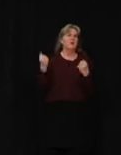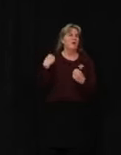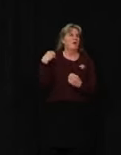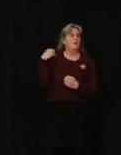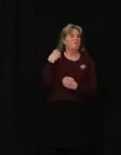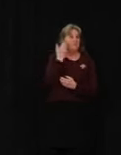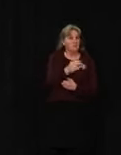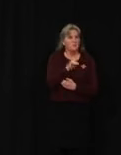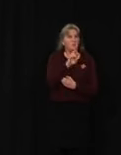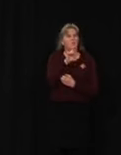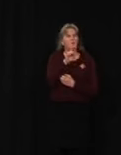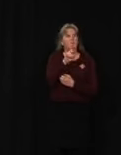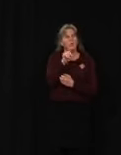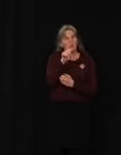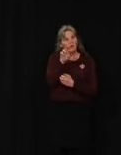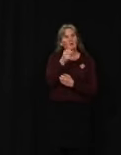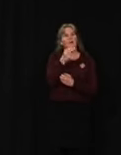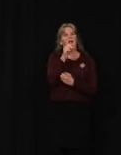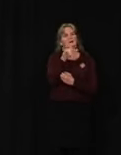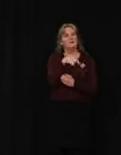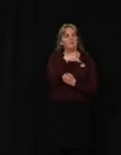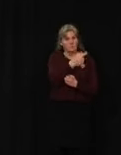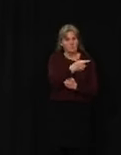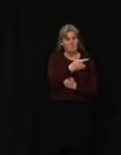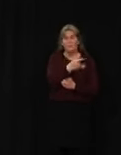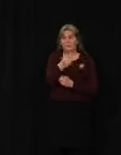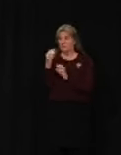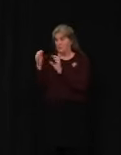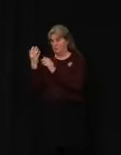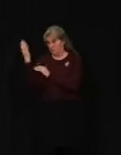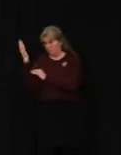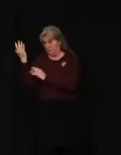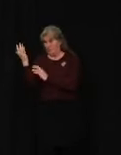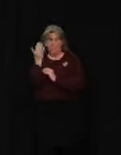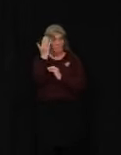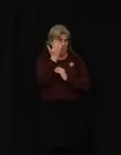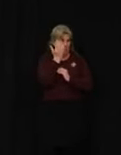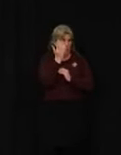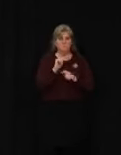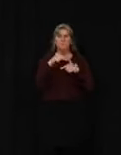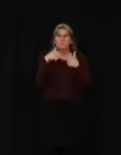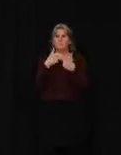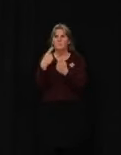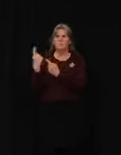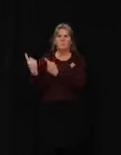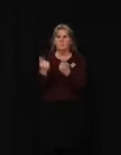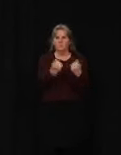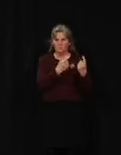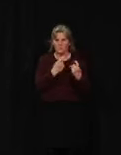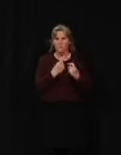Dr Brendan Hanley. Following our speakers we will go to the phone lines for questions from reporters.